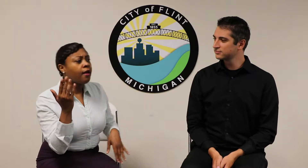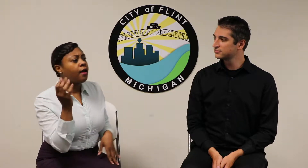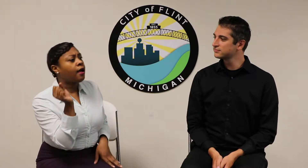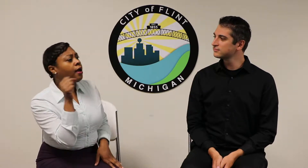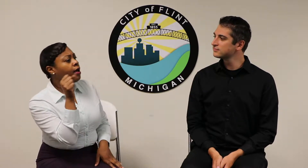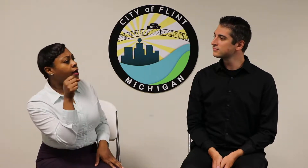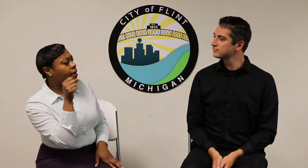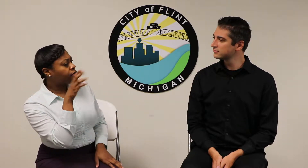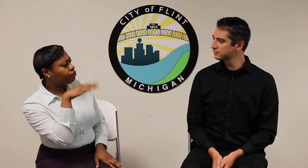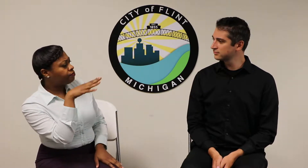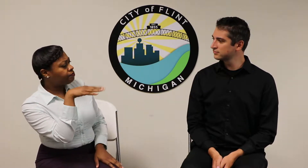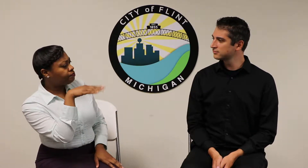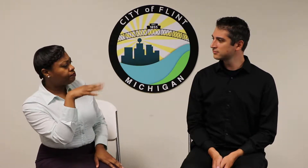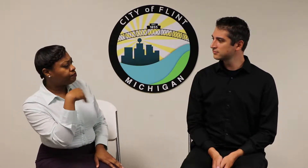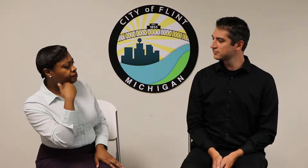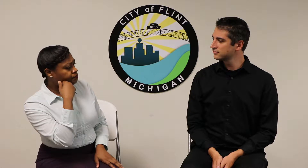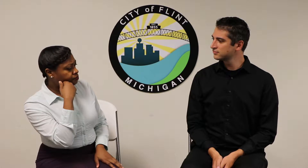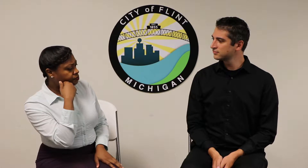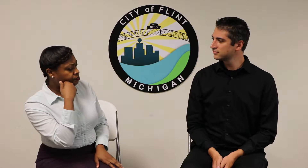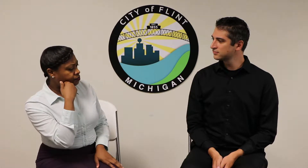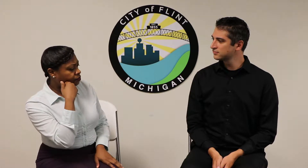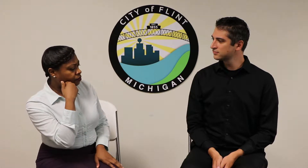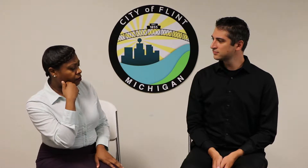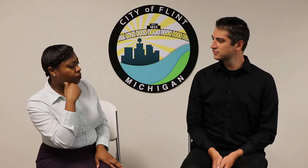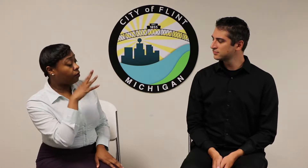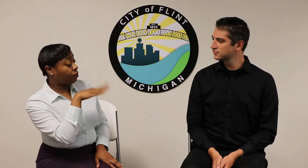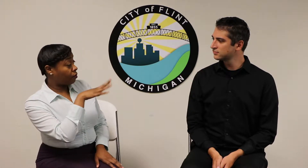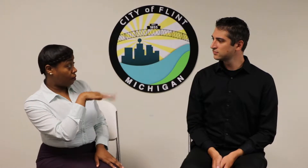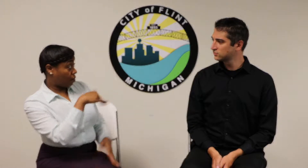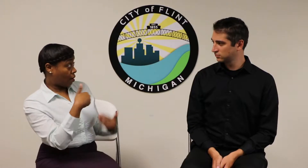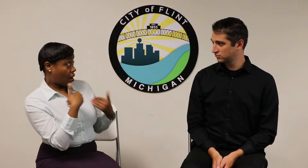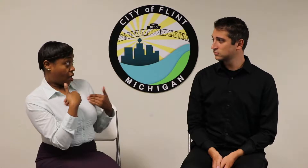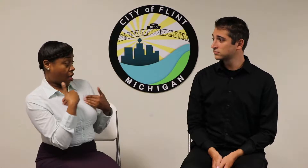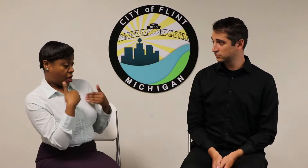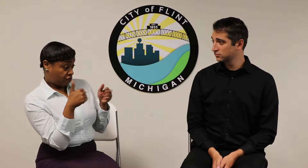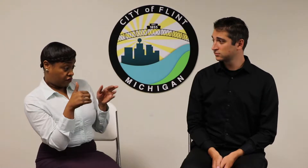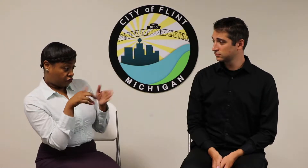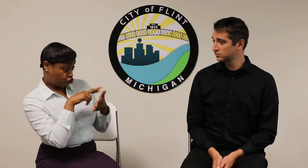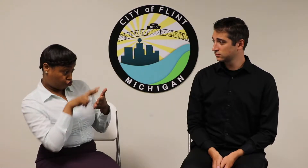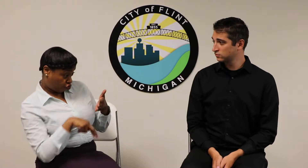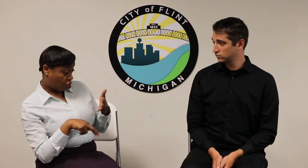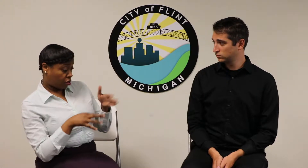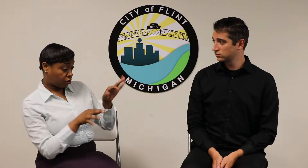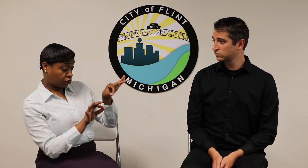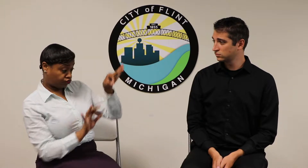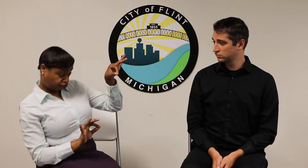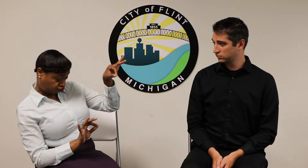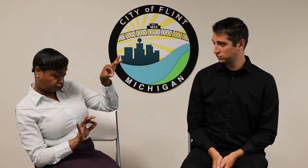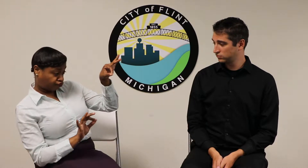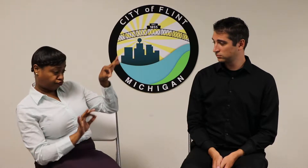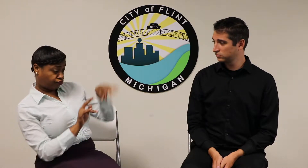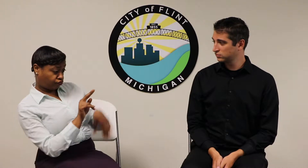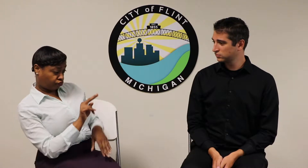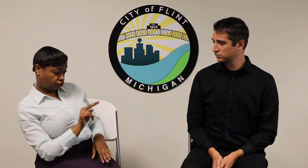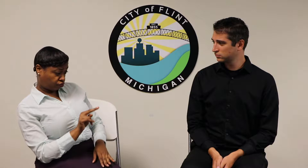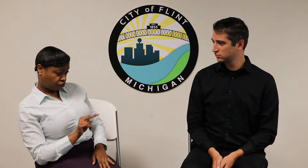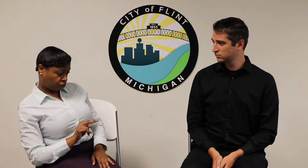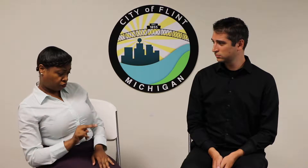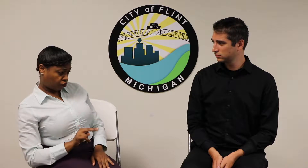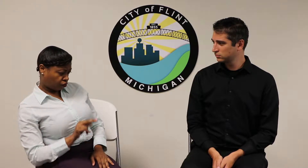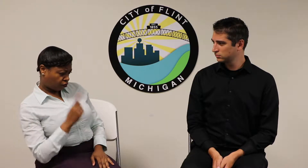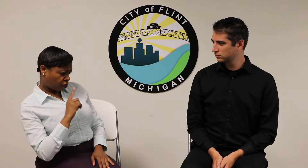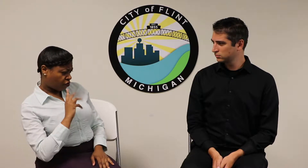Yes, if you have your results back and the number of the water